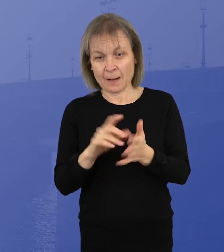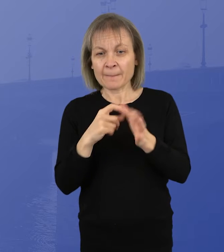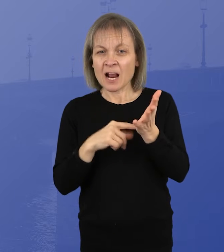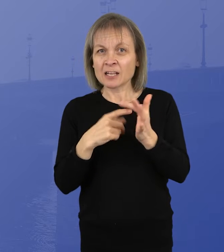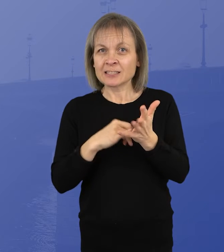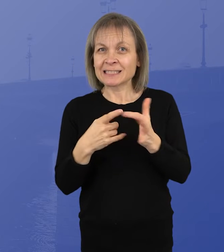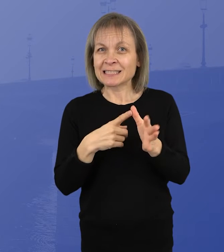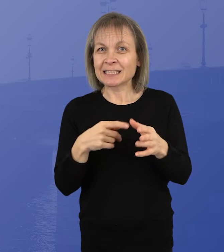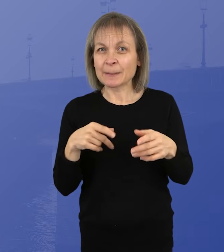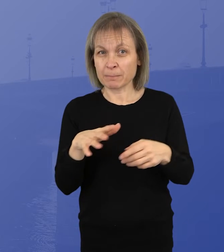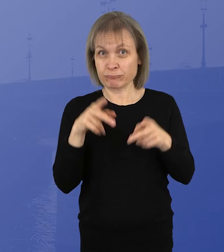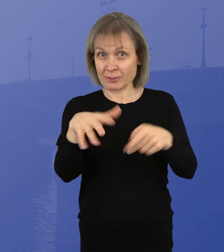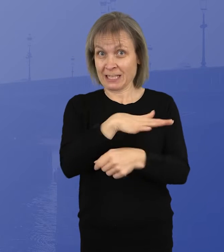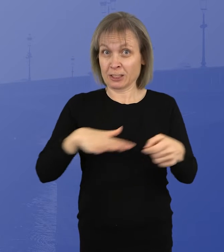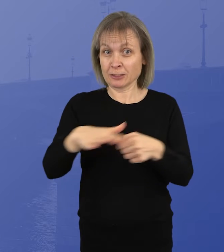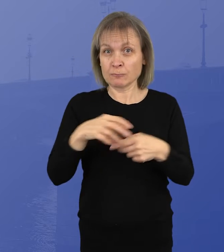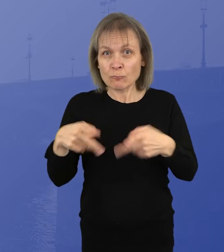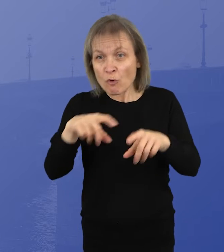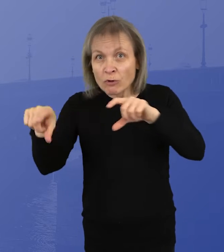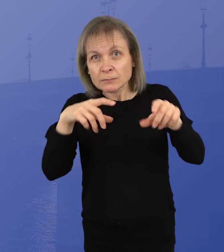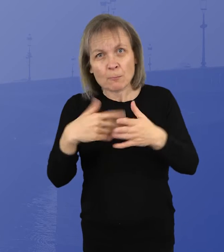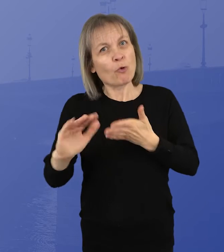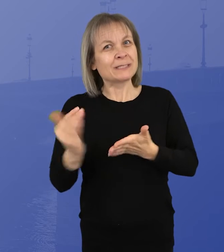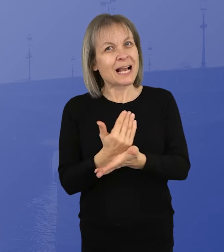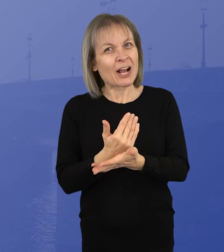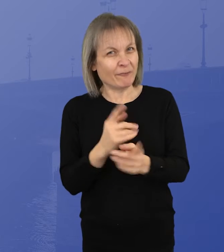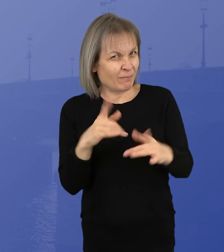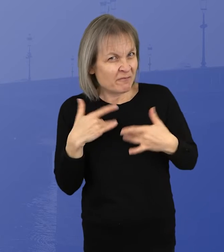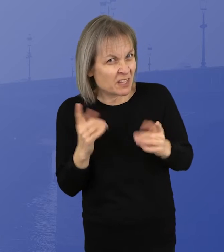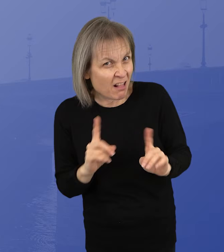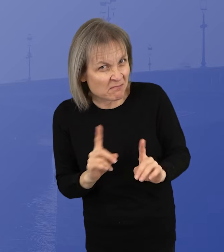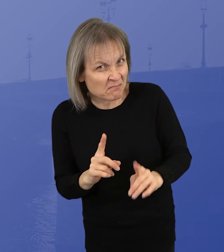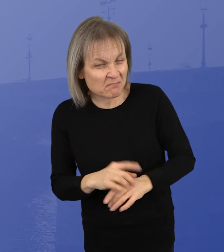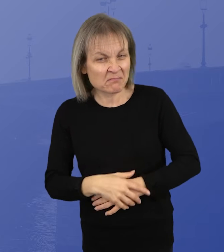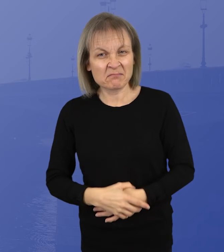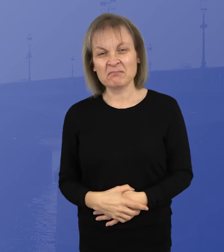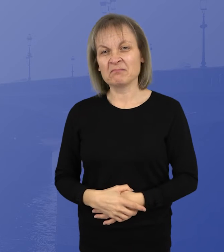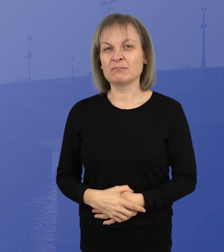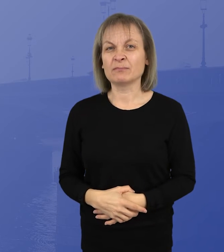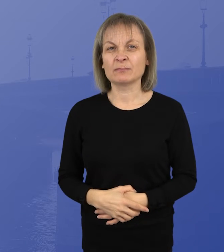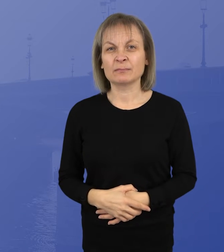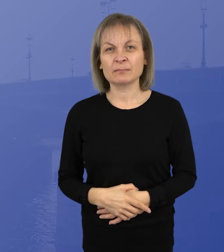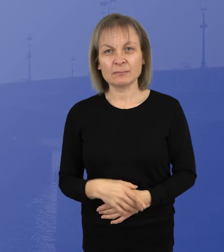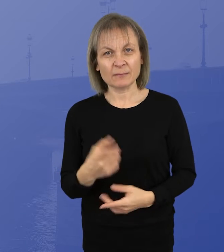to make the roads around Battersea Bridge safer.